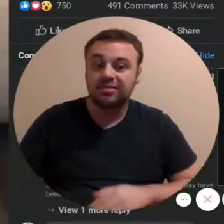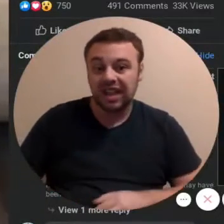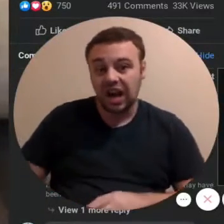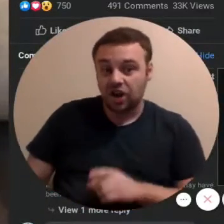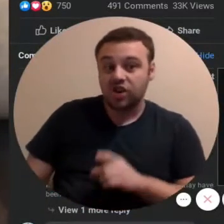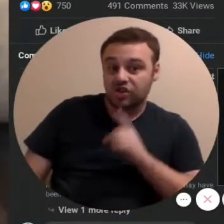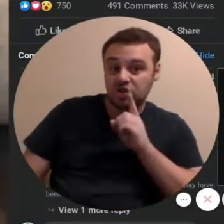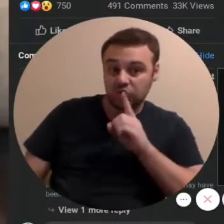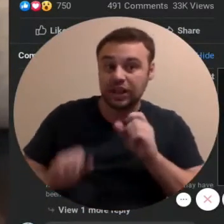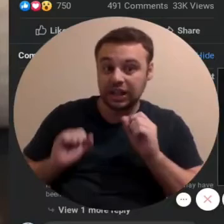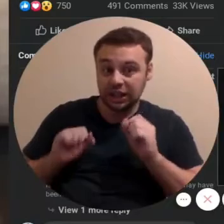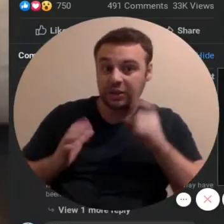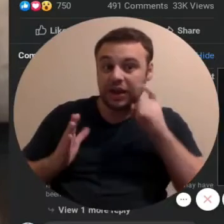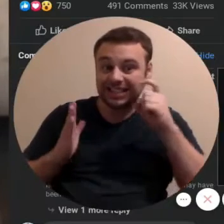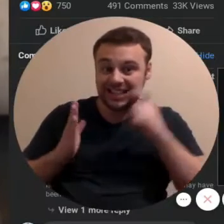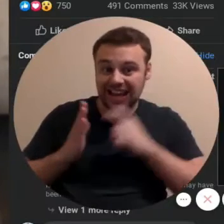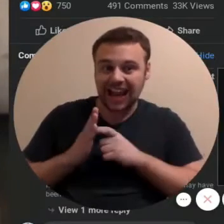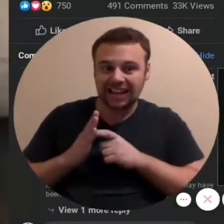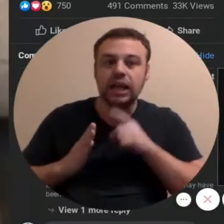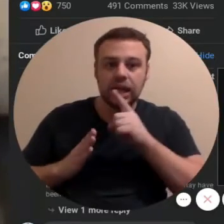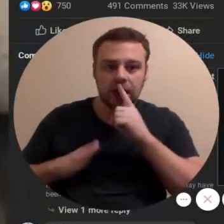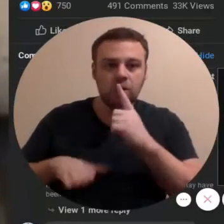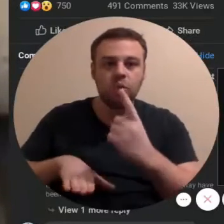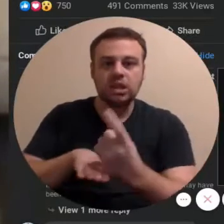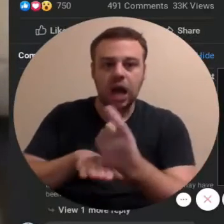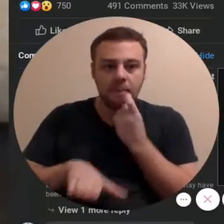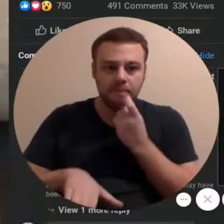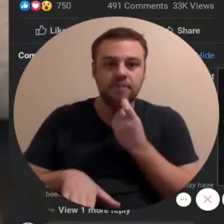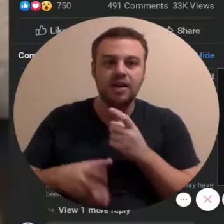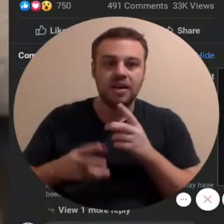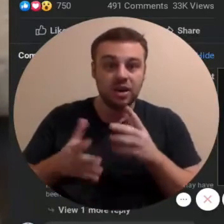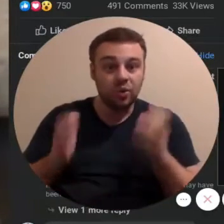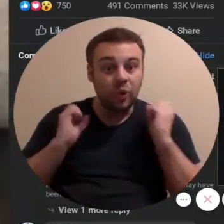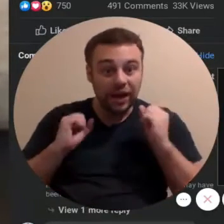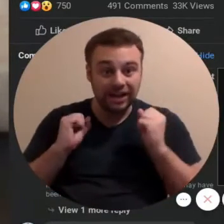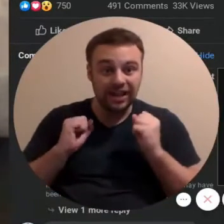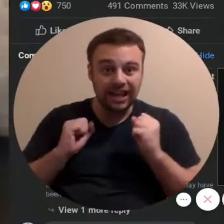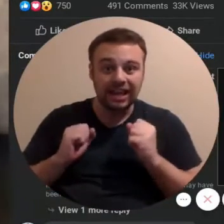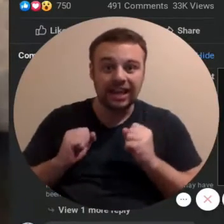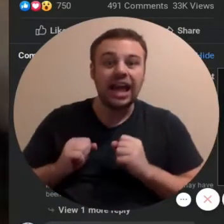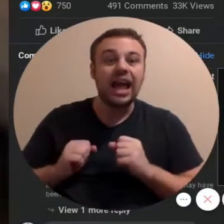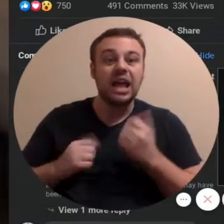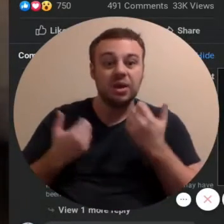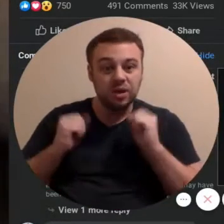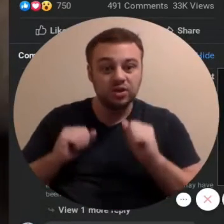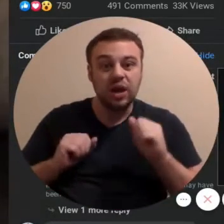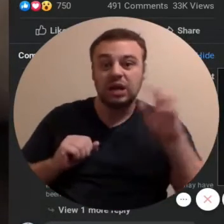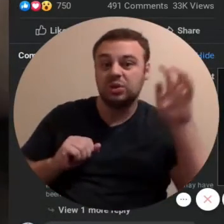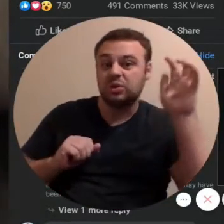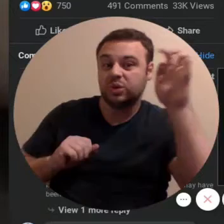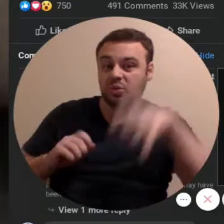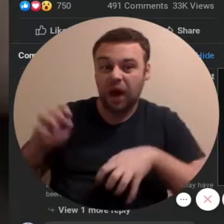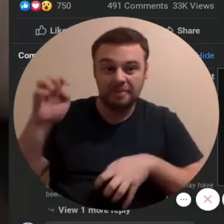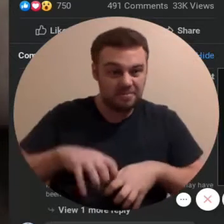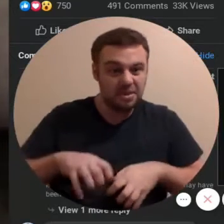very quickly, and he would take those long nails and swipe them at you. He'd open his mouth and his